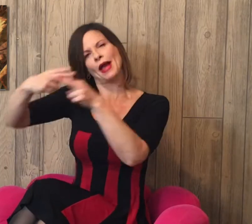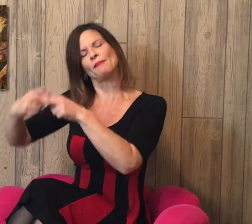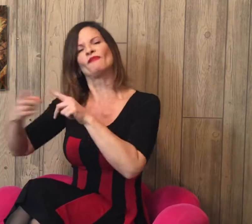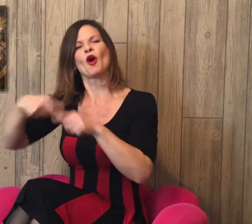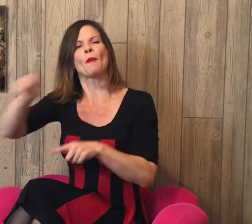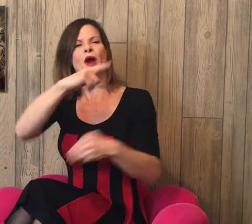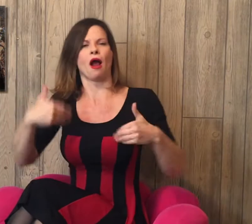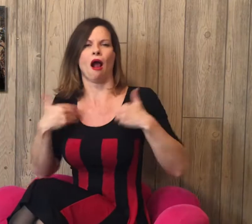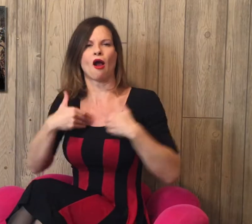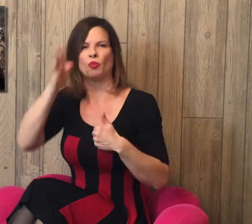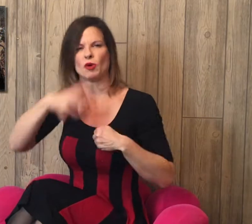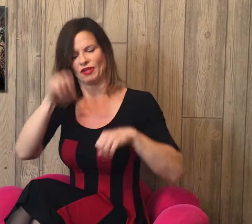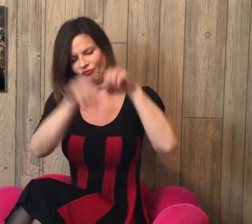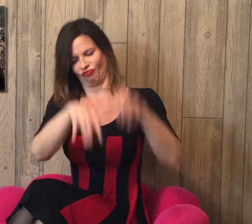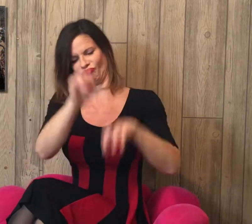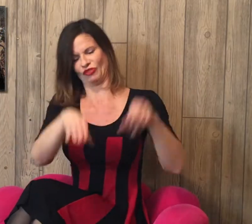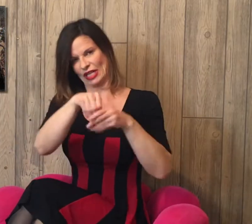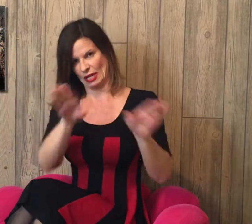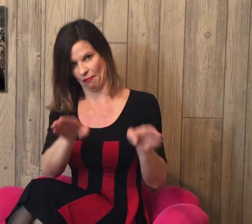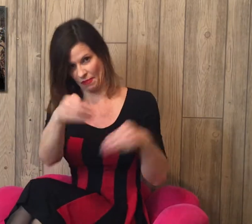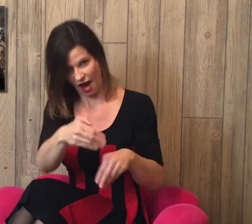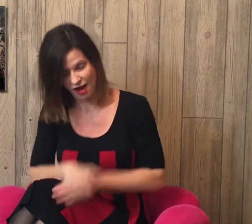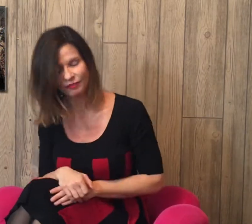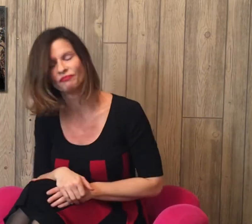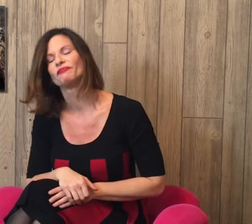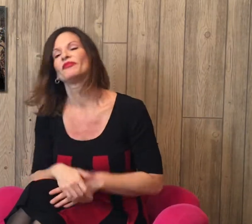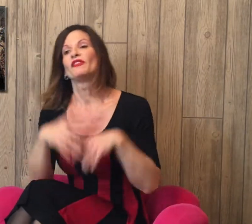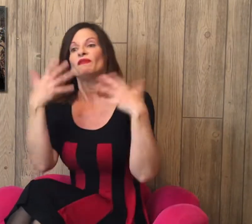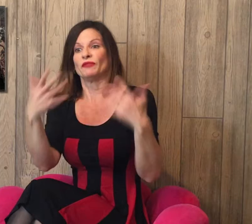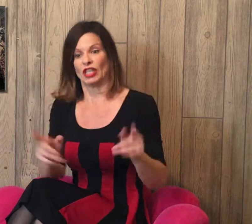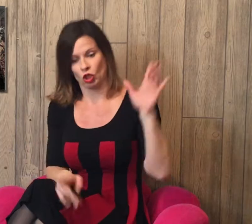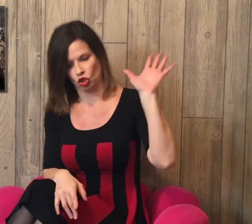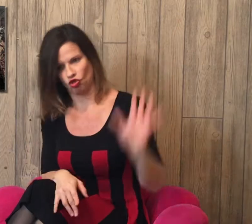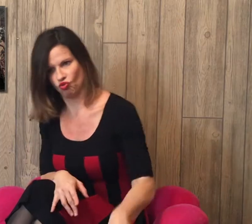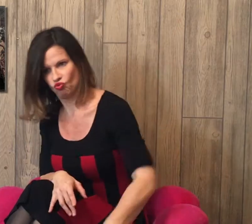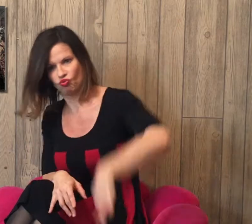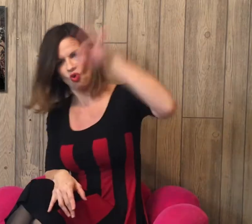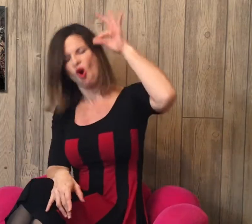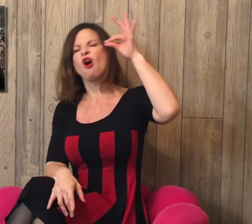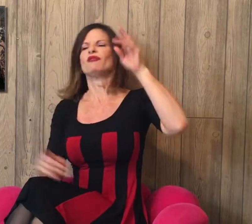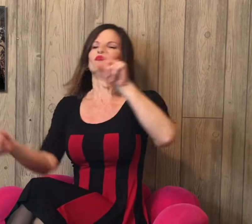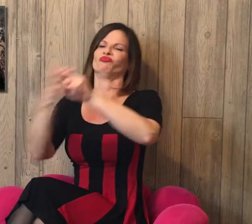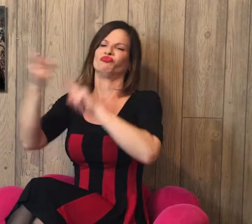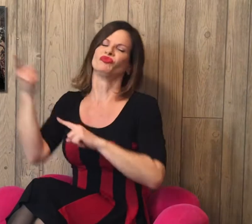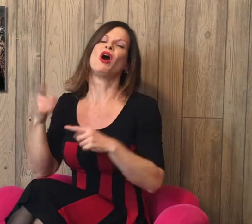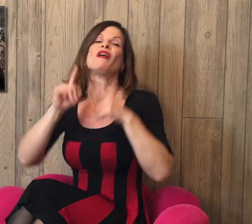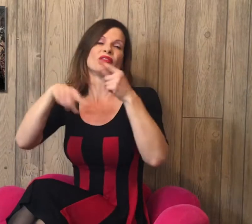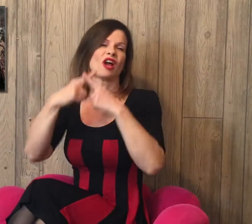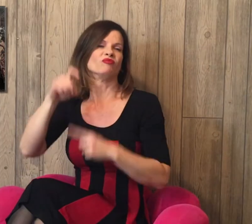They literally had a box filled with names of young women and would pick out names and start the ritual.